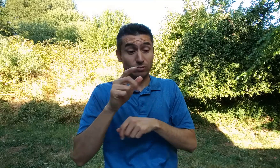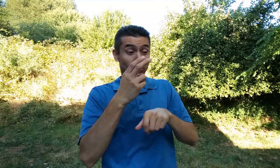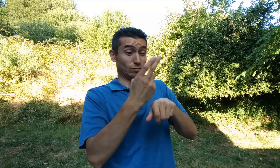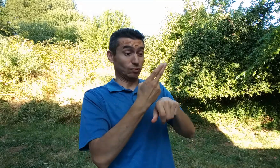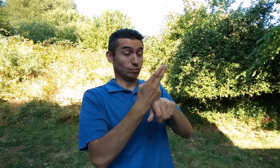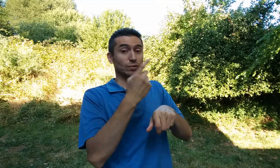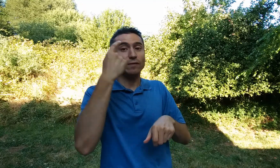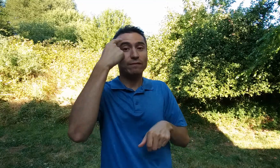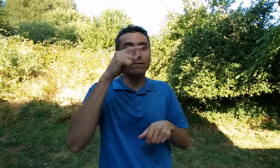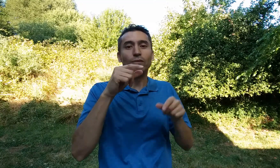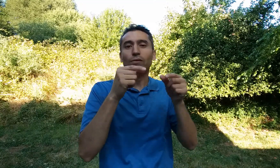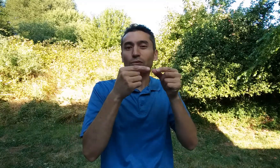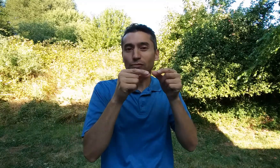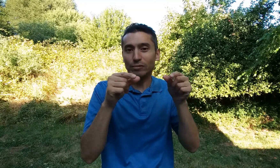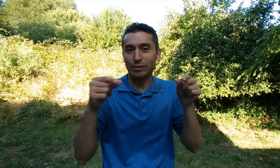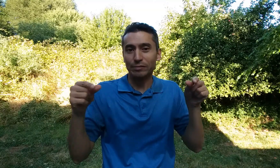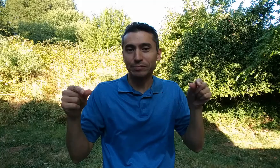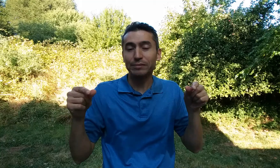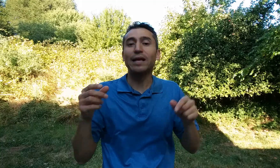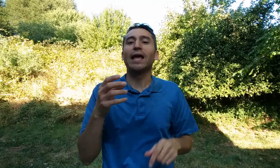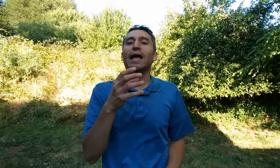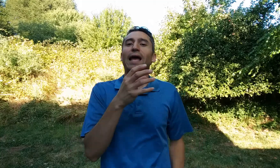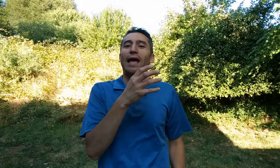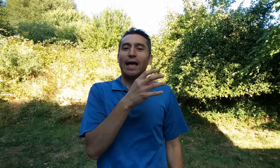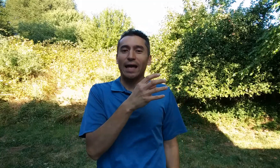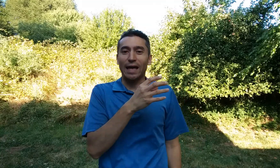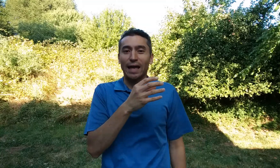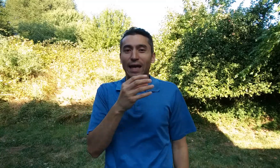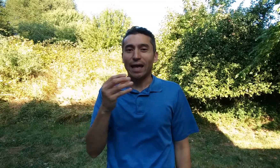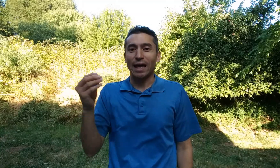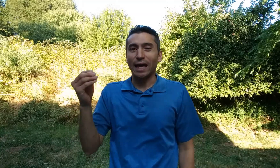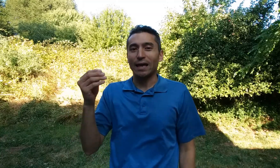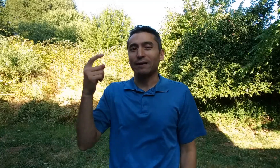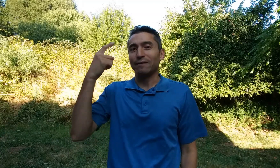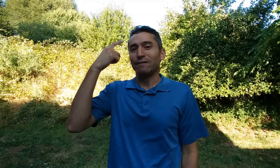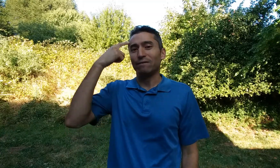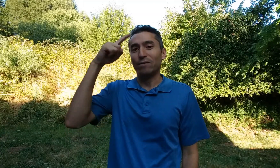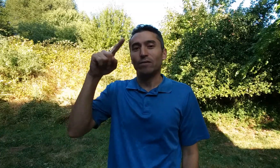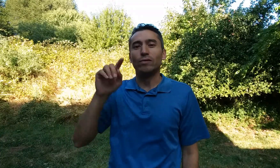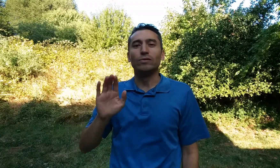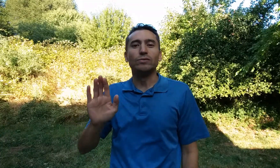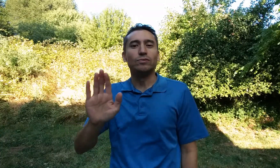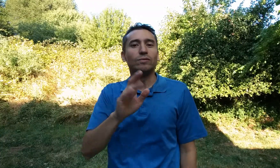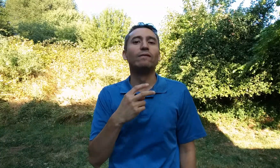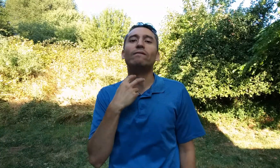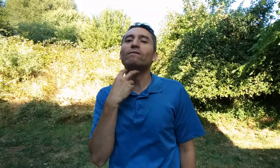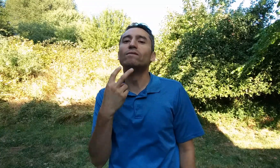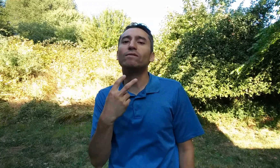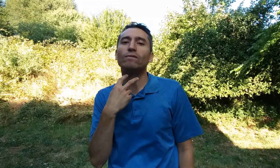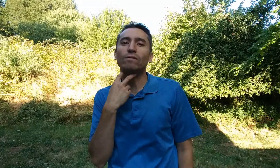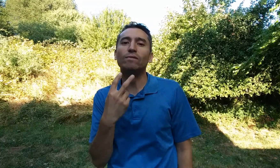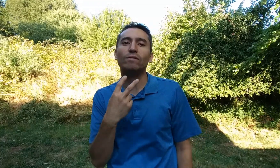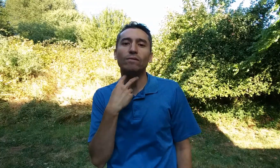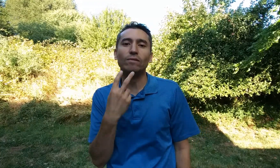It is used for grammar and for tone of voice in ASL.